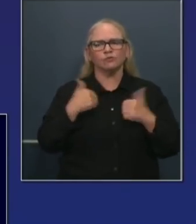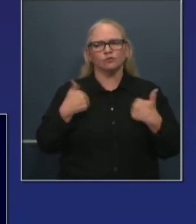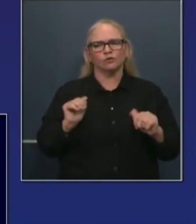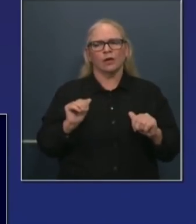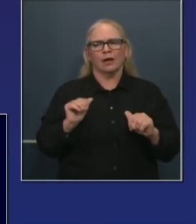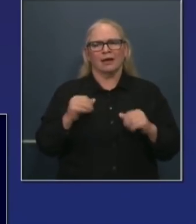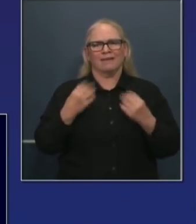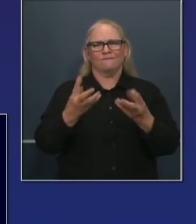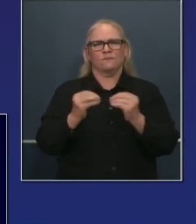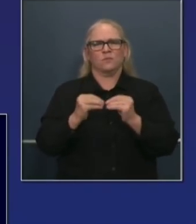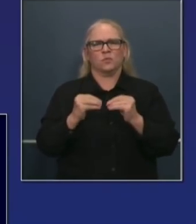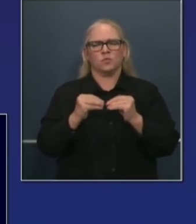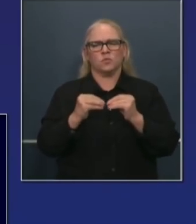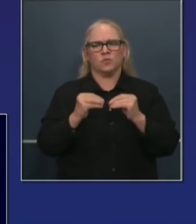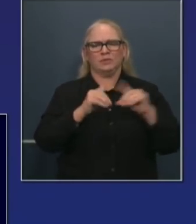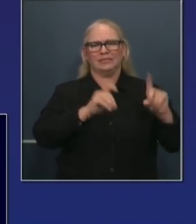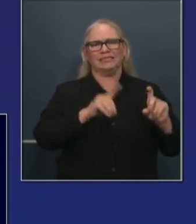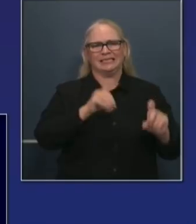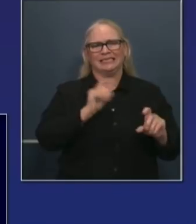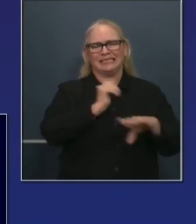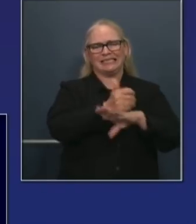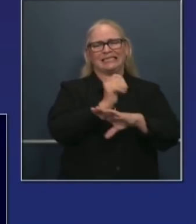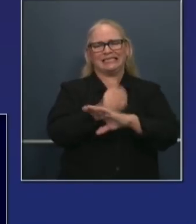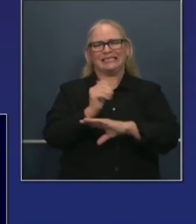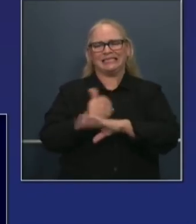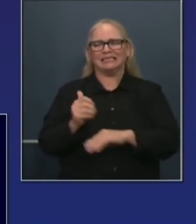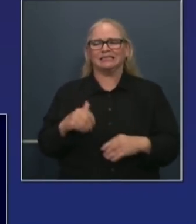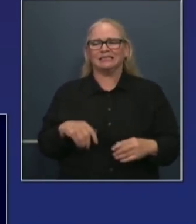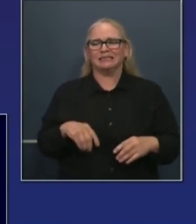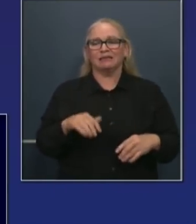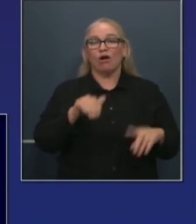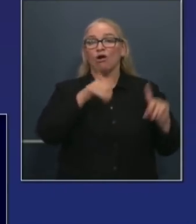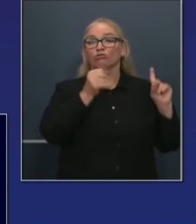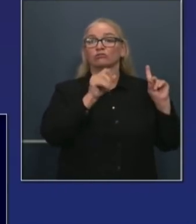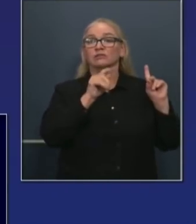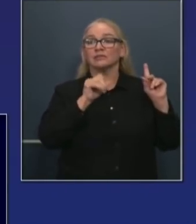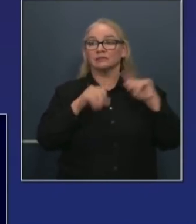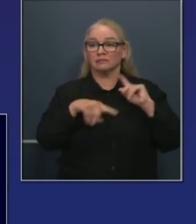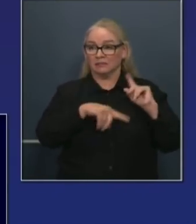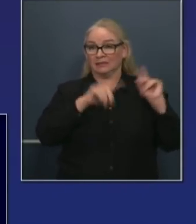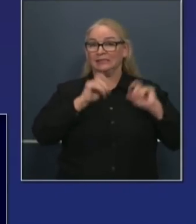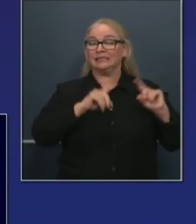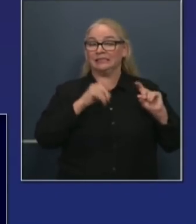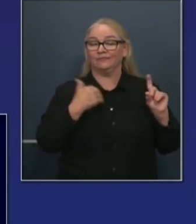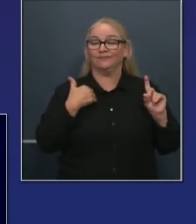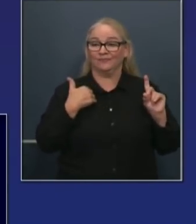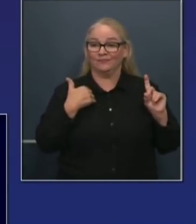OVER THE LAST SEVEN DAYS NORTH OF 124,000 AND THEY CONTINUE TO WORK TO GET TESTING NUMBERS UP